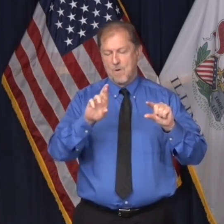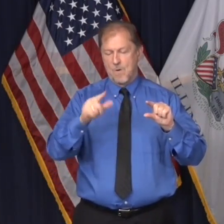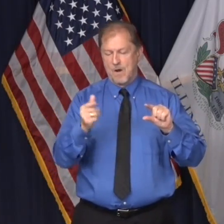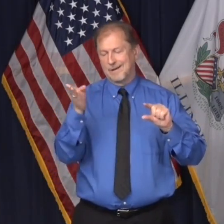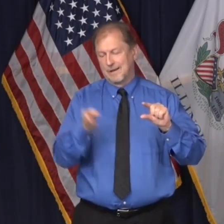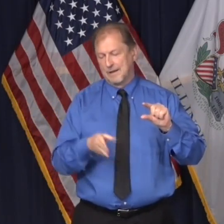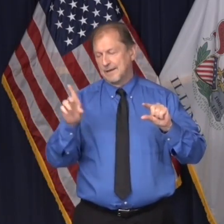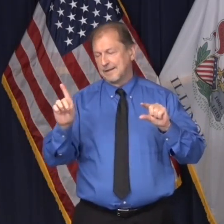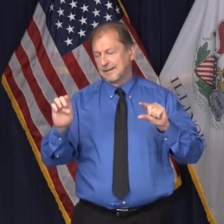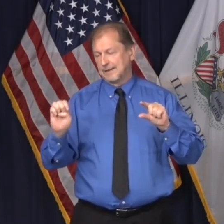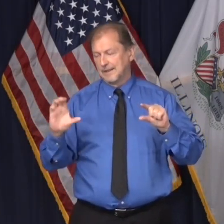ENROLL AT WWW.BATTELLE.ORIES DECON.